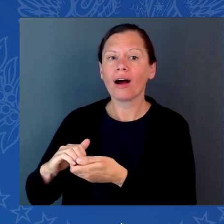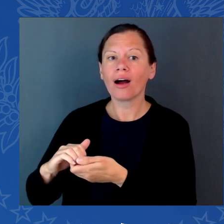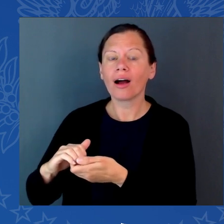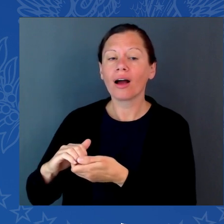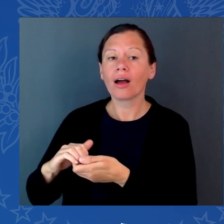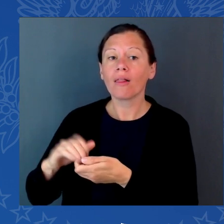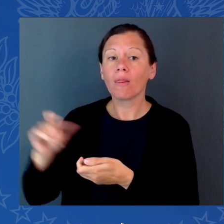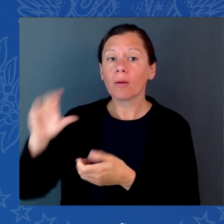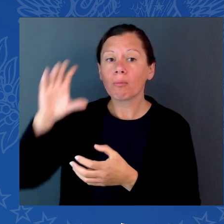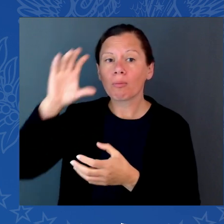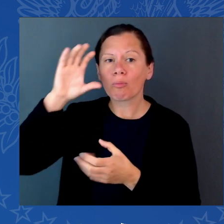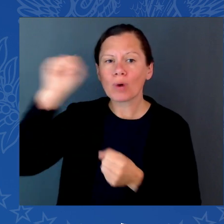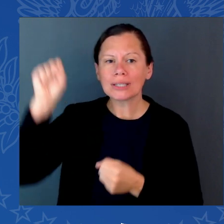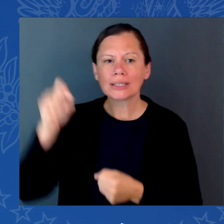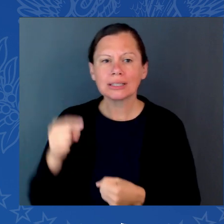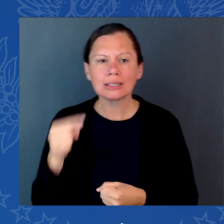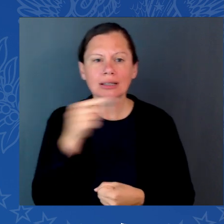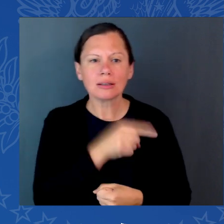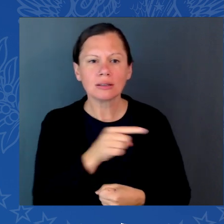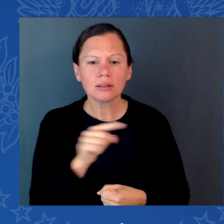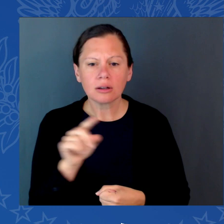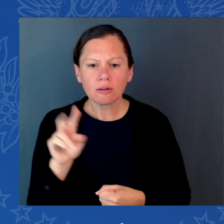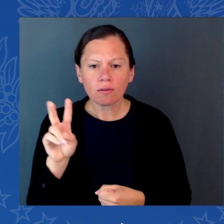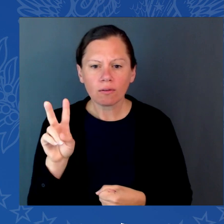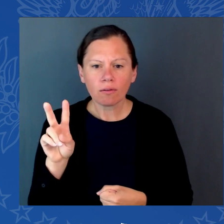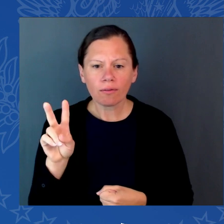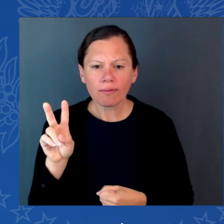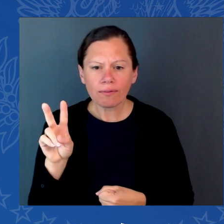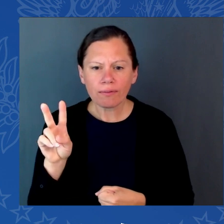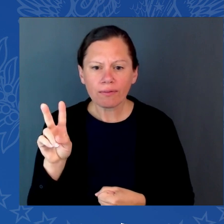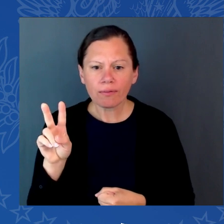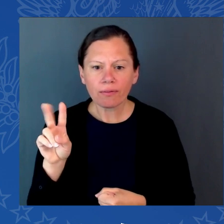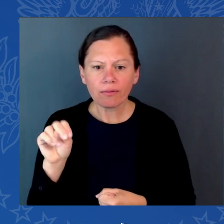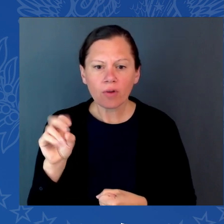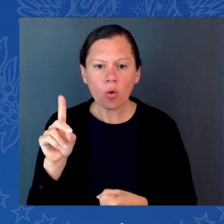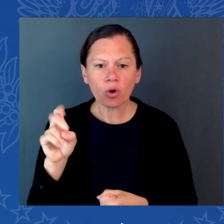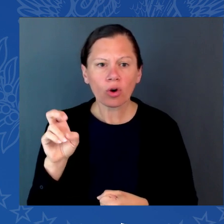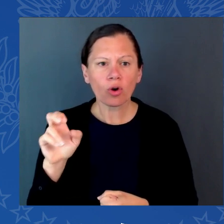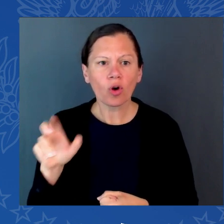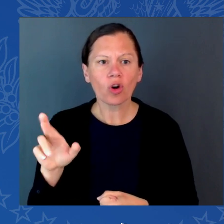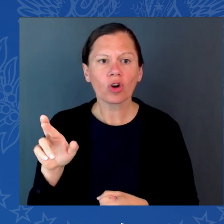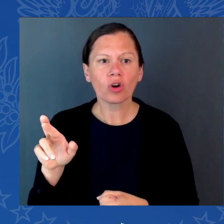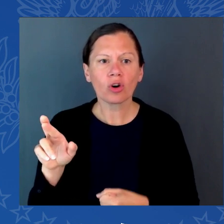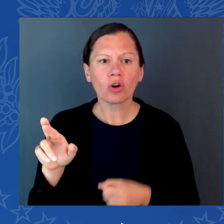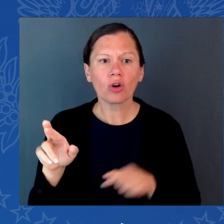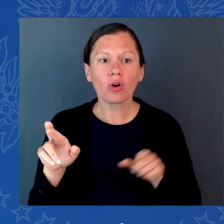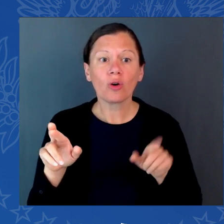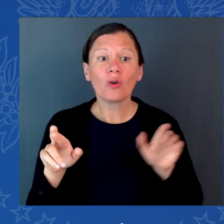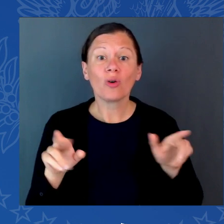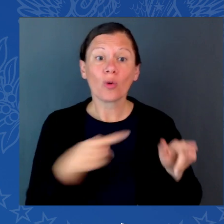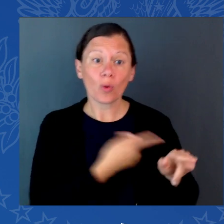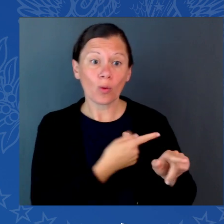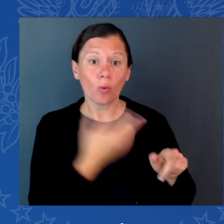Together, as part of this corridor, we're going to invest in a new rail line that will extend from the western port in Angola,